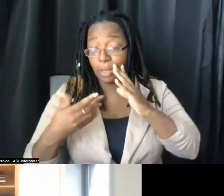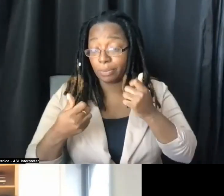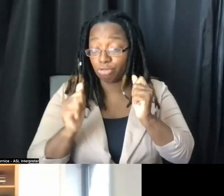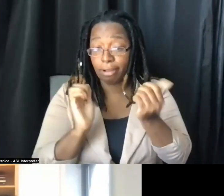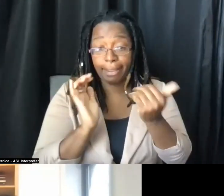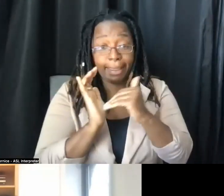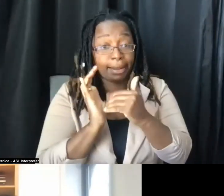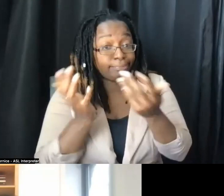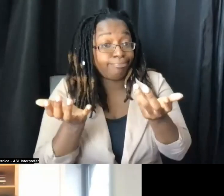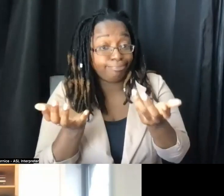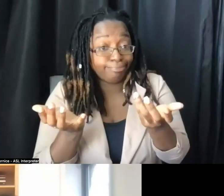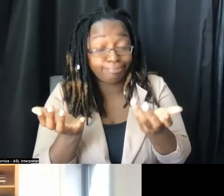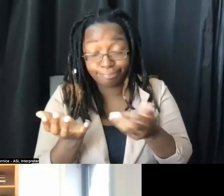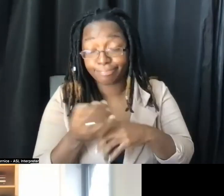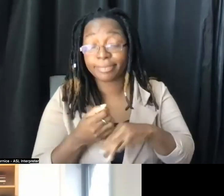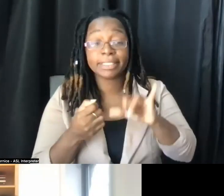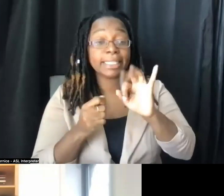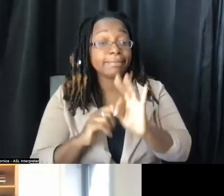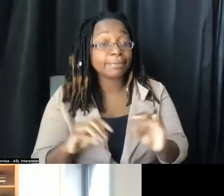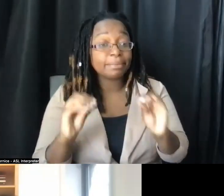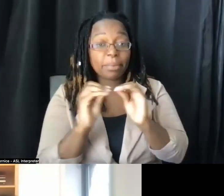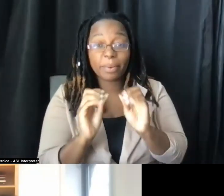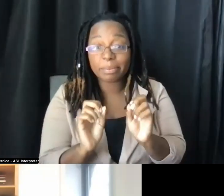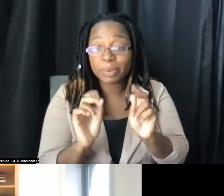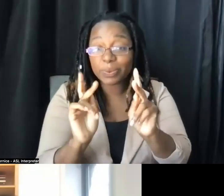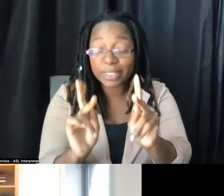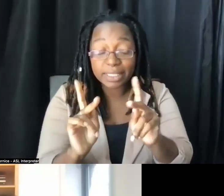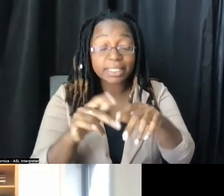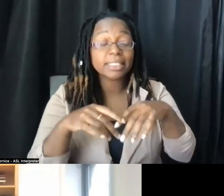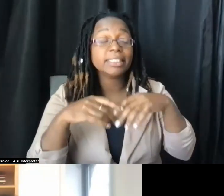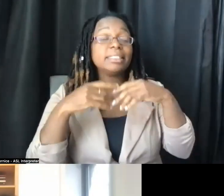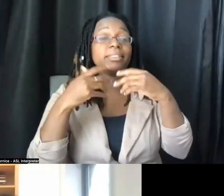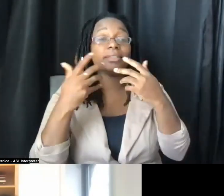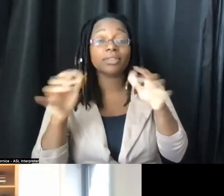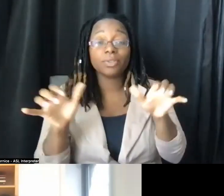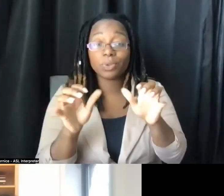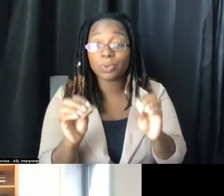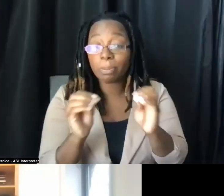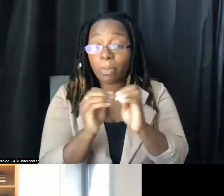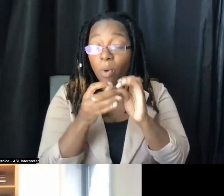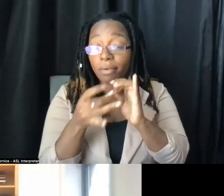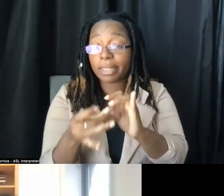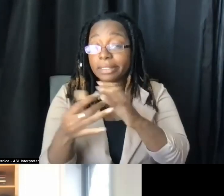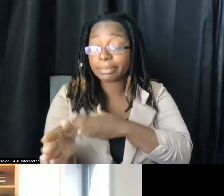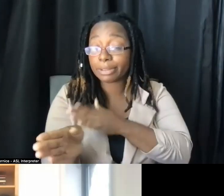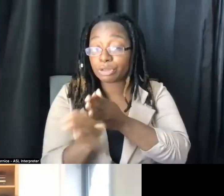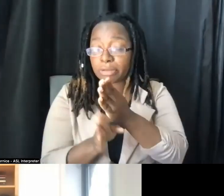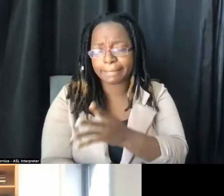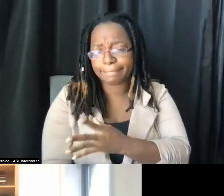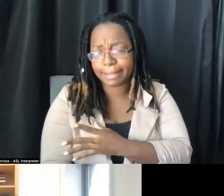There will always be the next event.